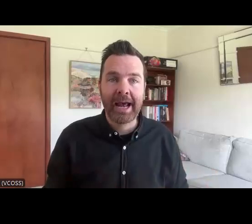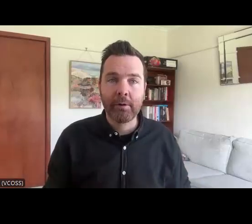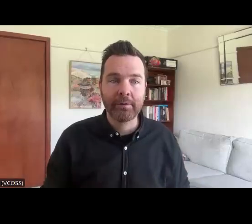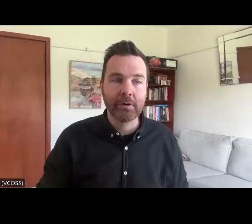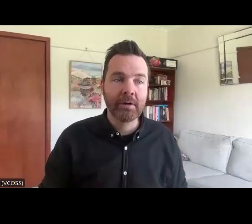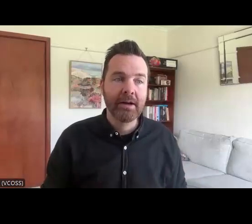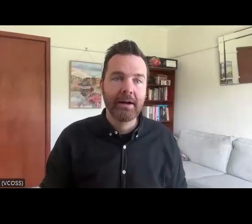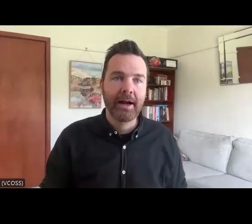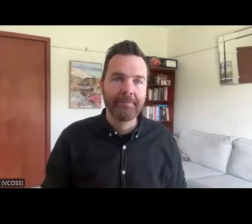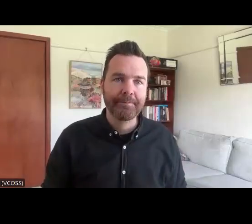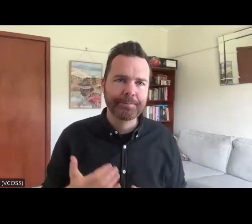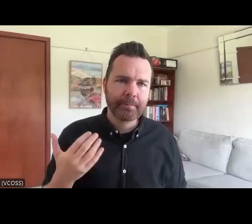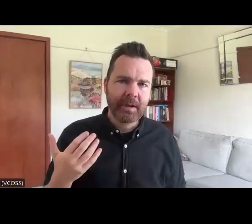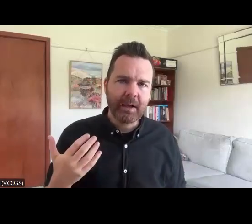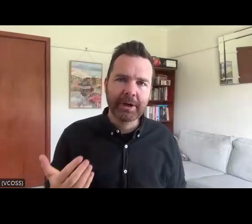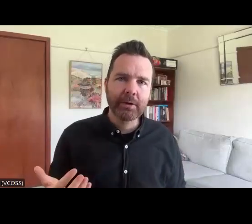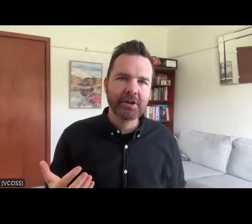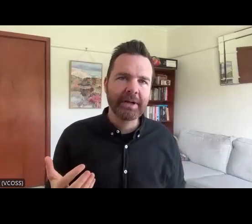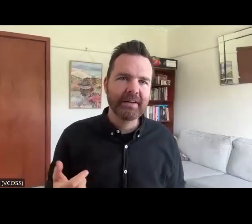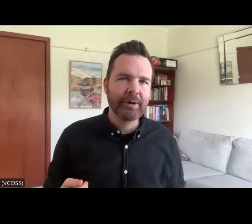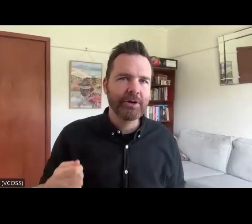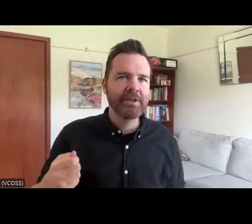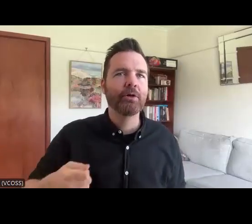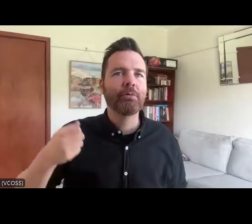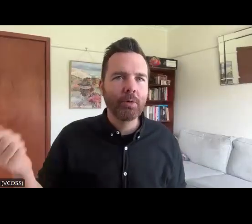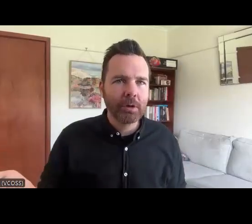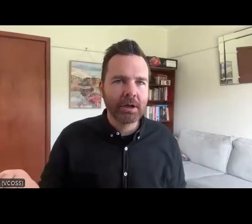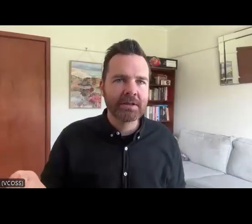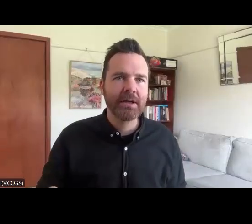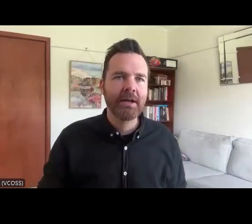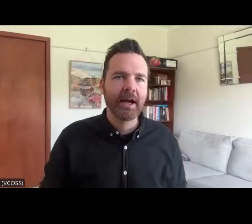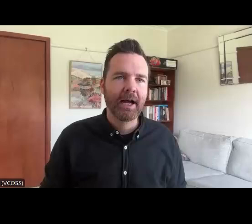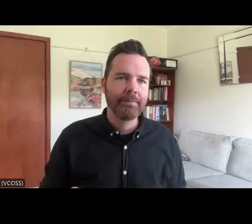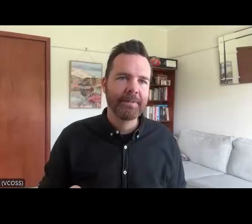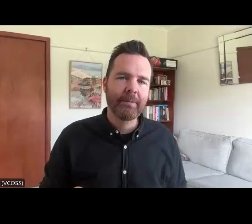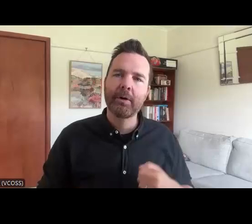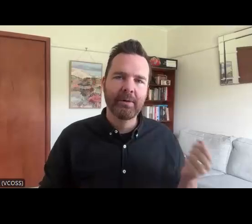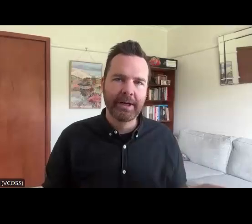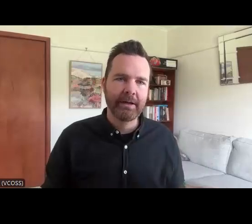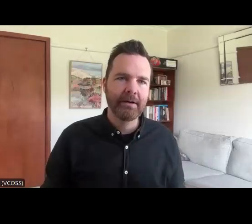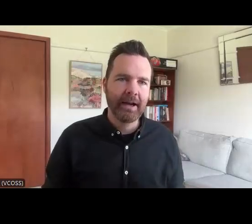powerful but it also means if we're choosing the wrong words then we're not going to be